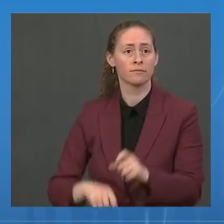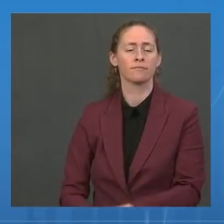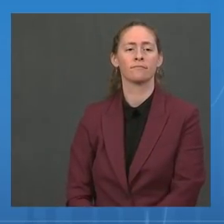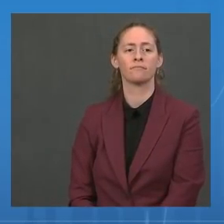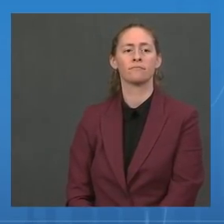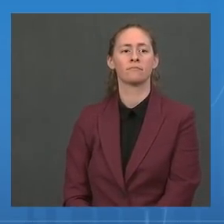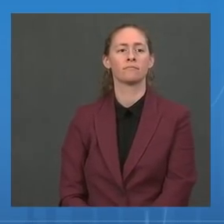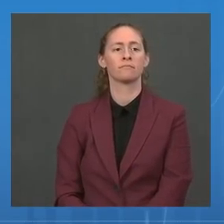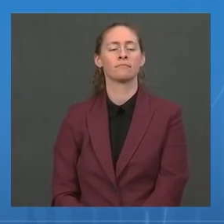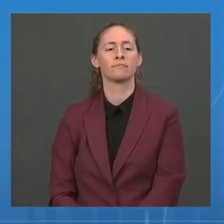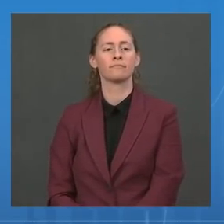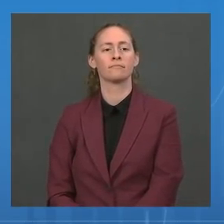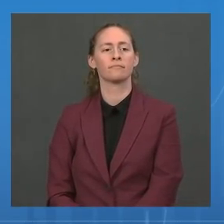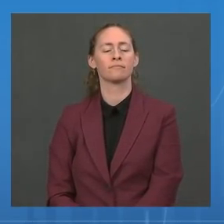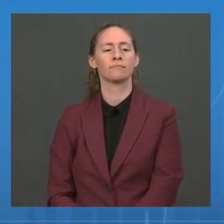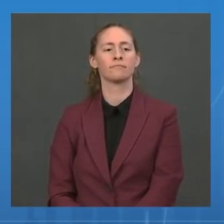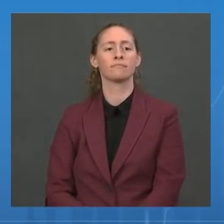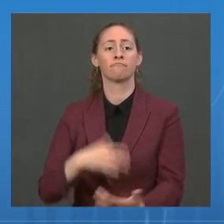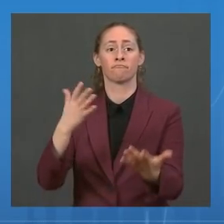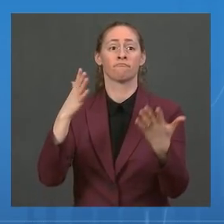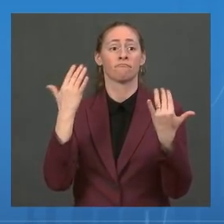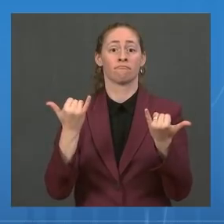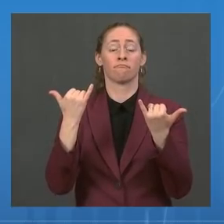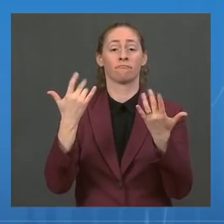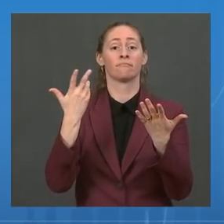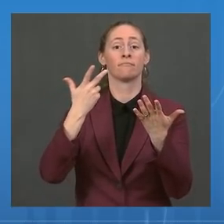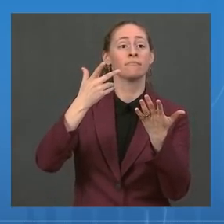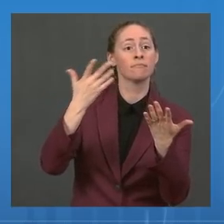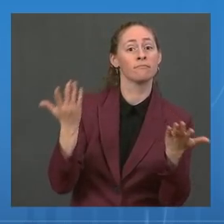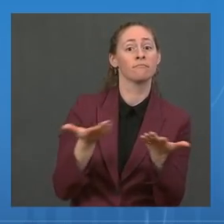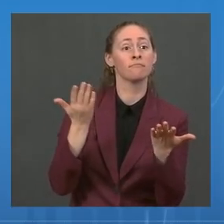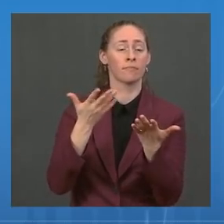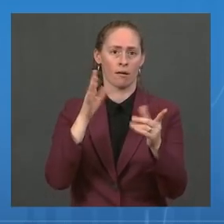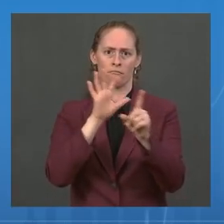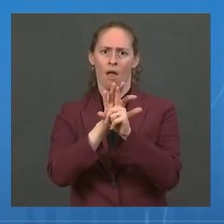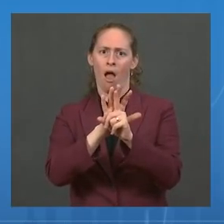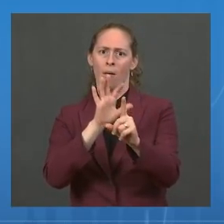These are clearly convenient and have become very popular and are in very high demand.